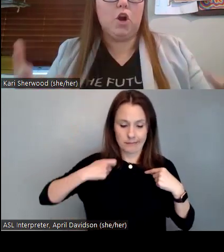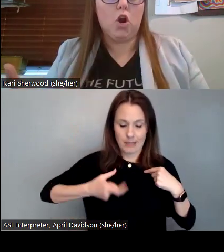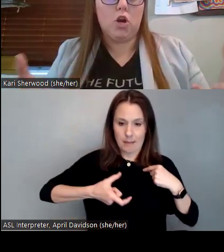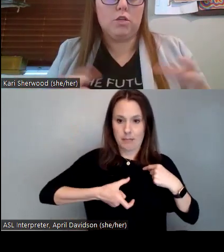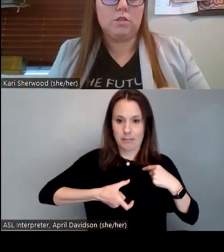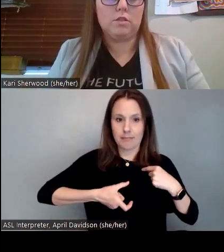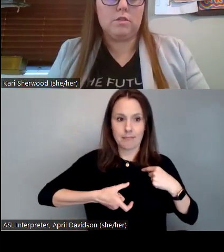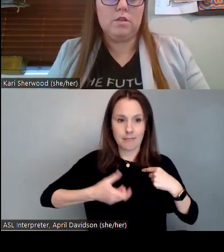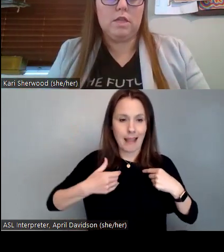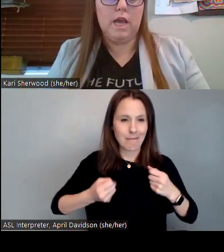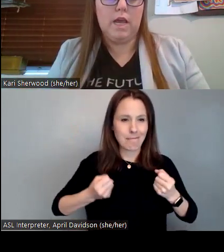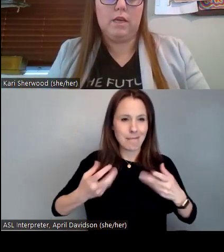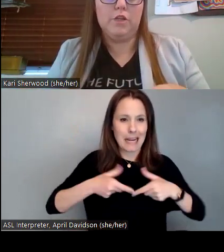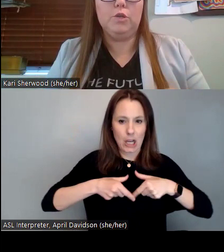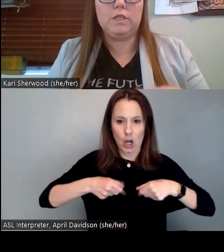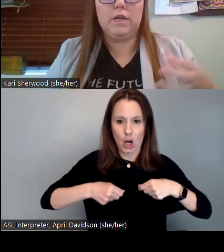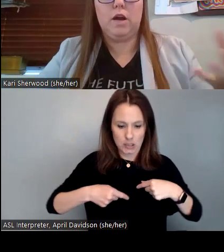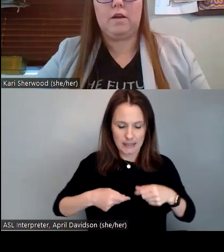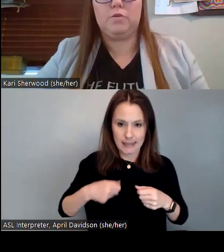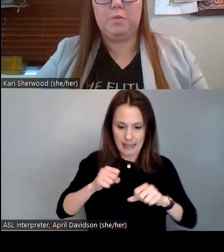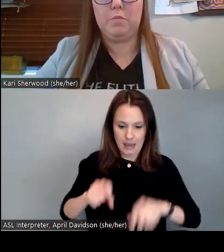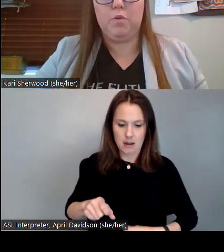cards that they can use to interact with people